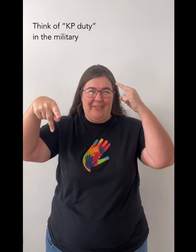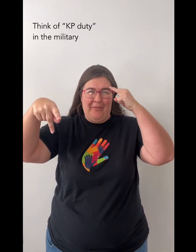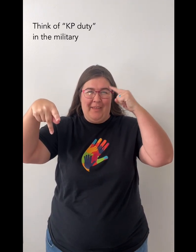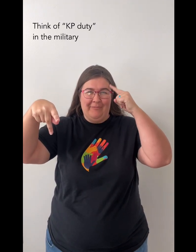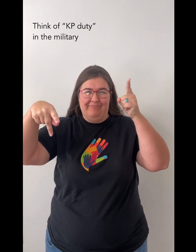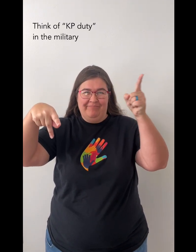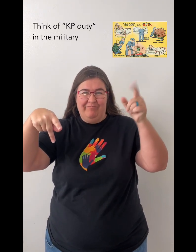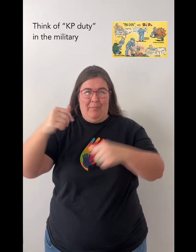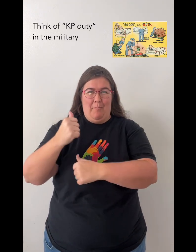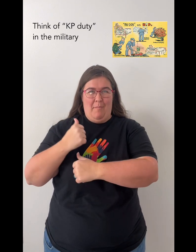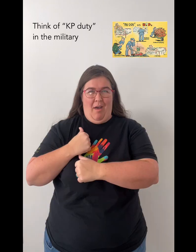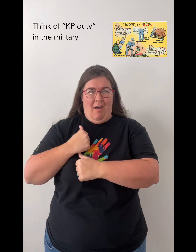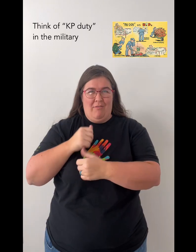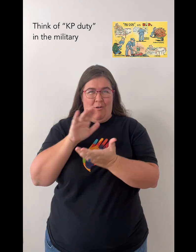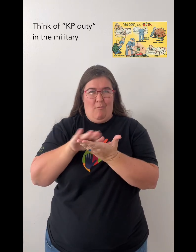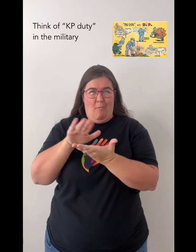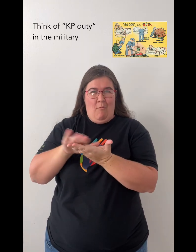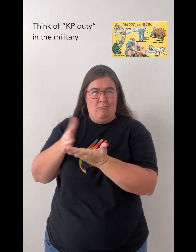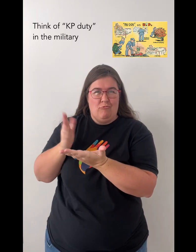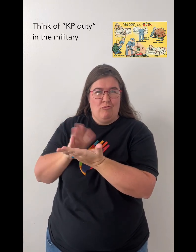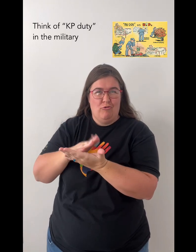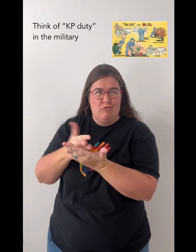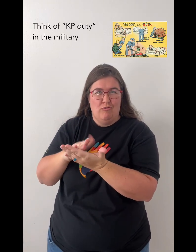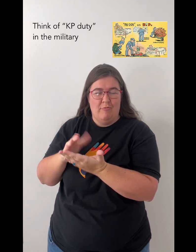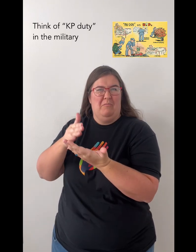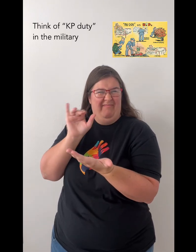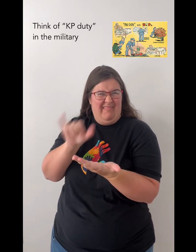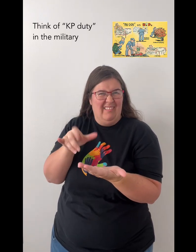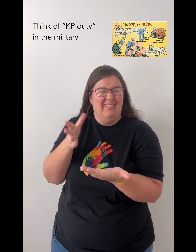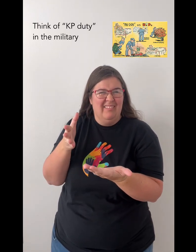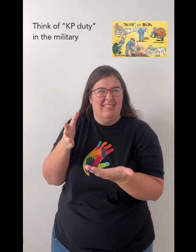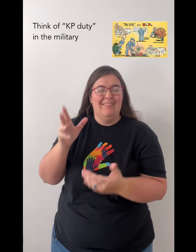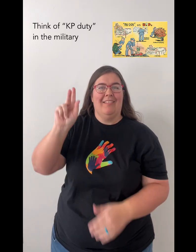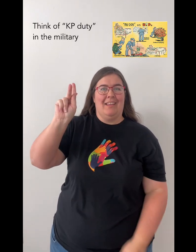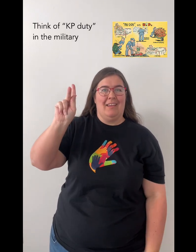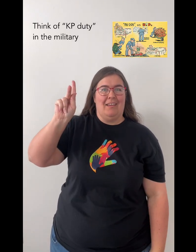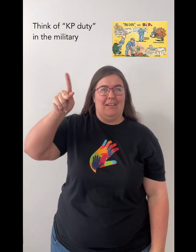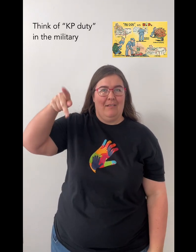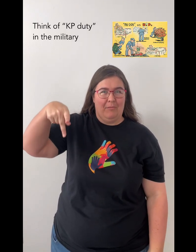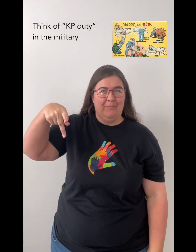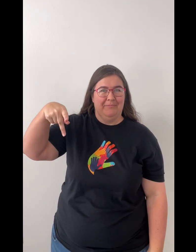Think of "KP duty" in the military